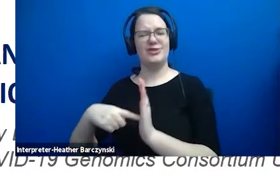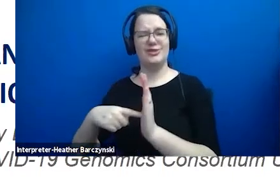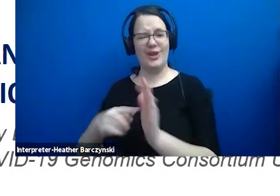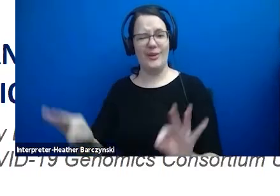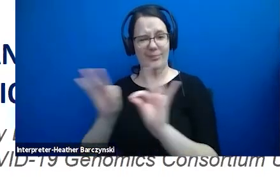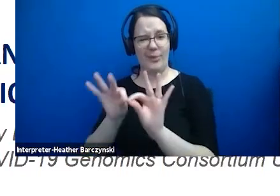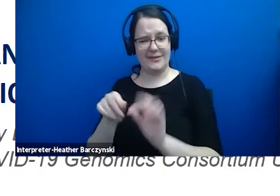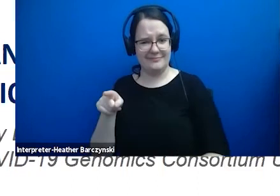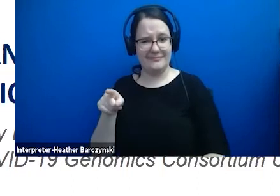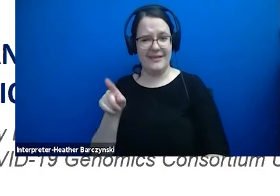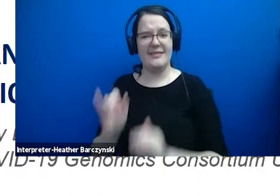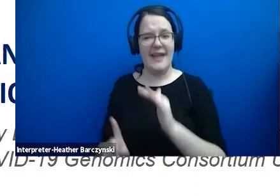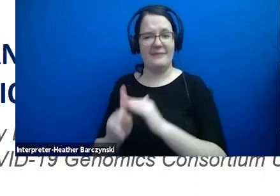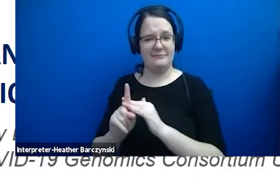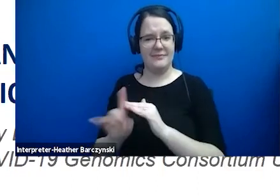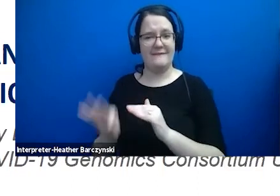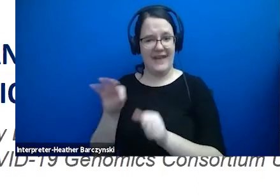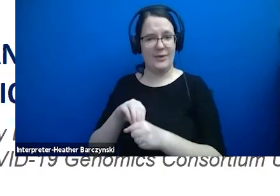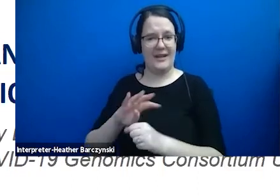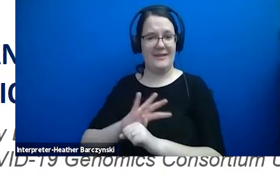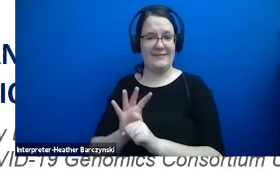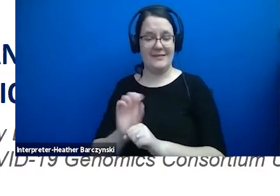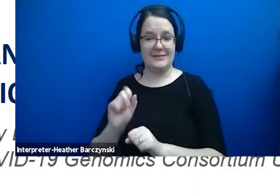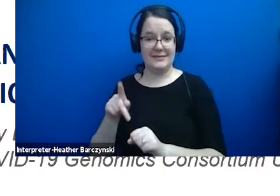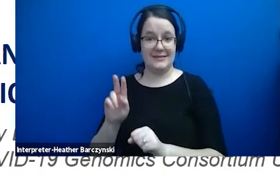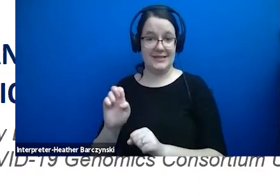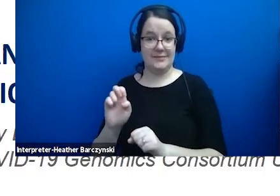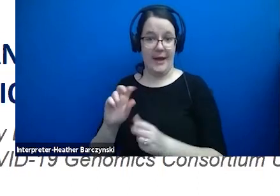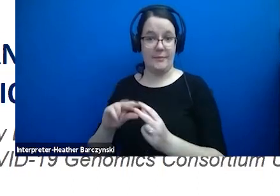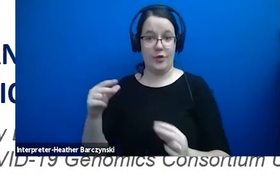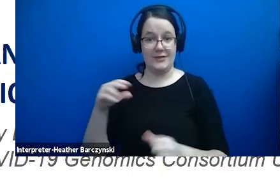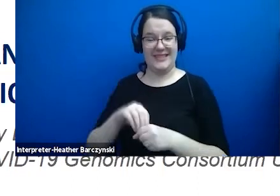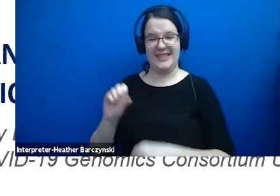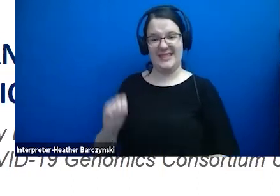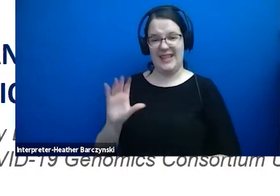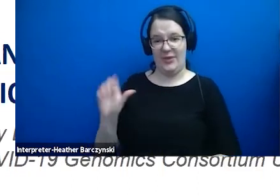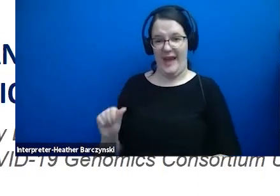in the spike protein in the brazil the south african variant next slide